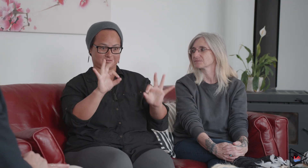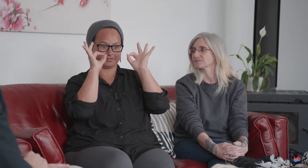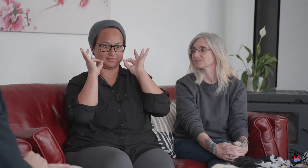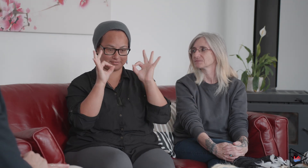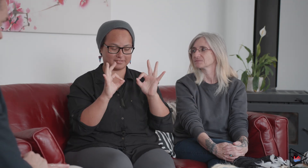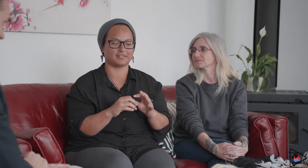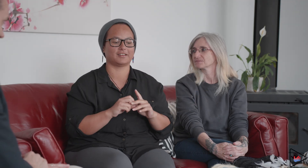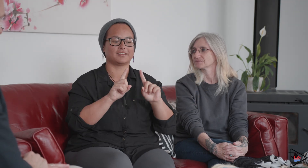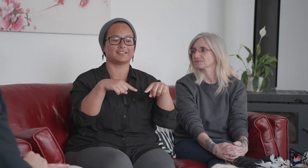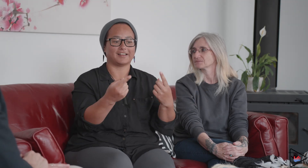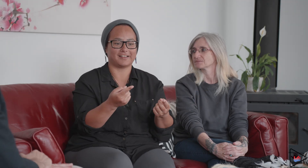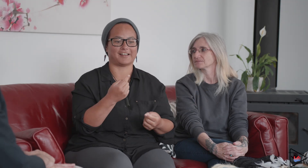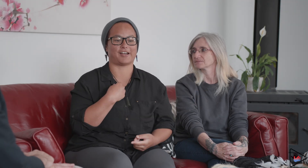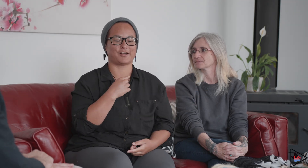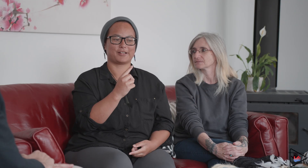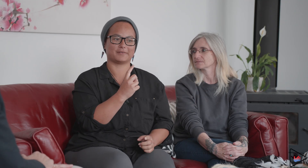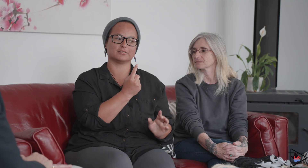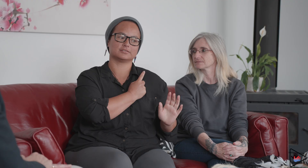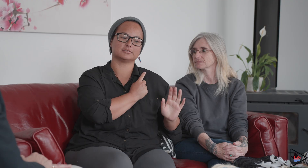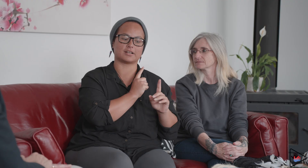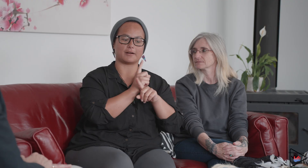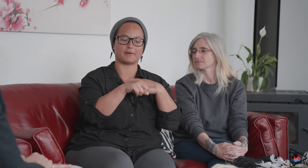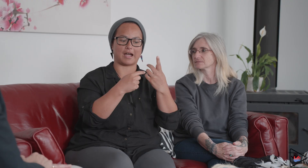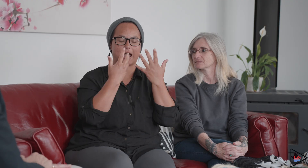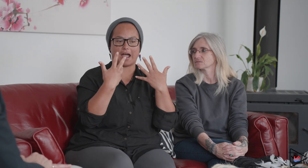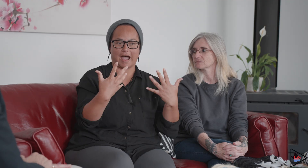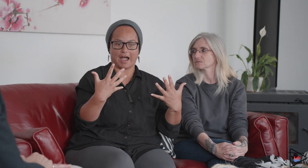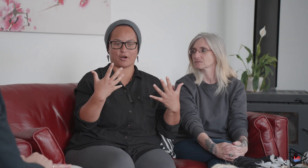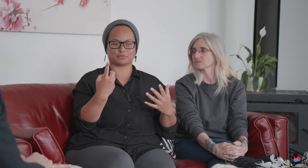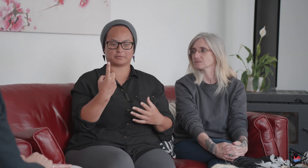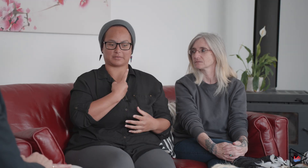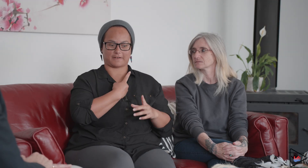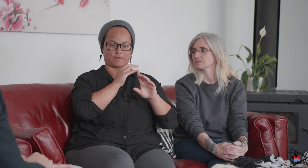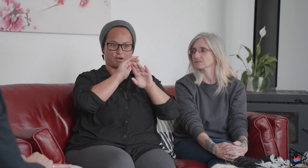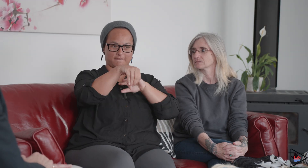you do one side and then you think that looks great and I